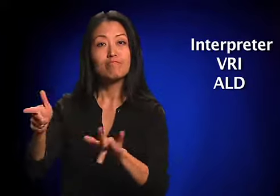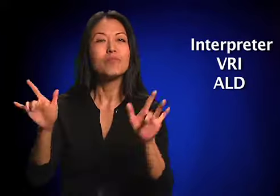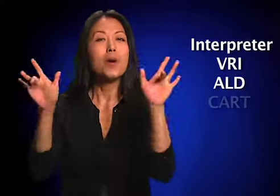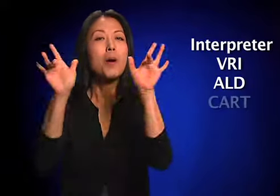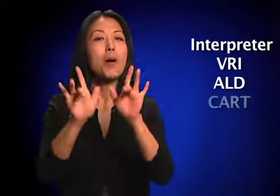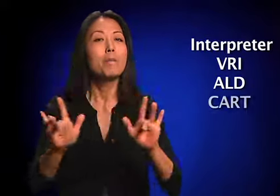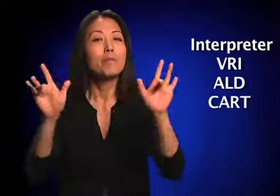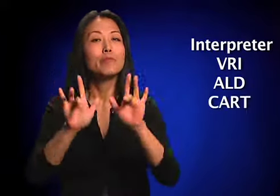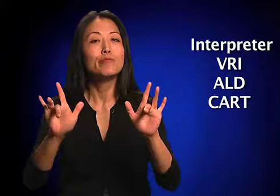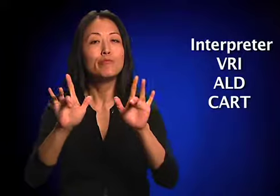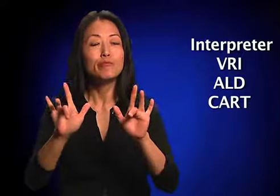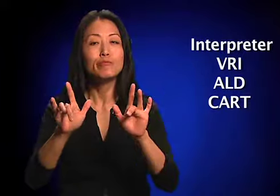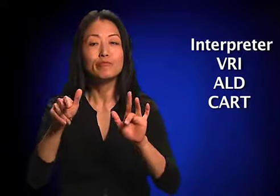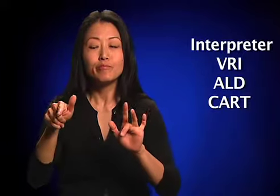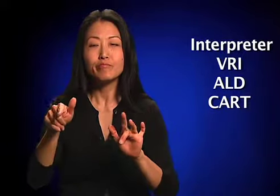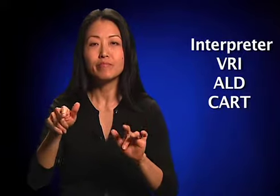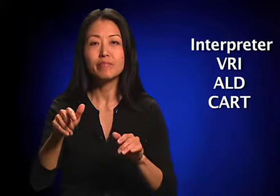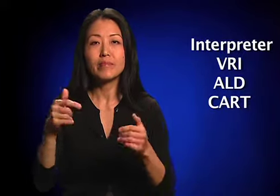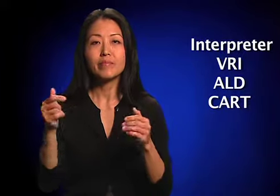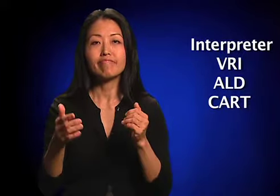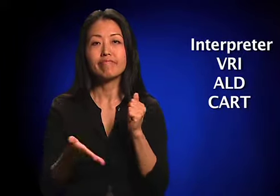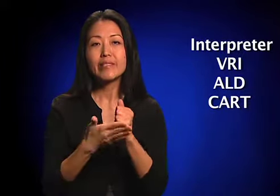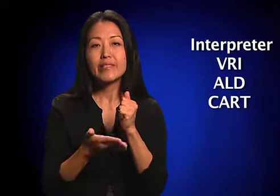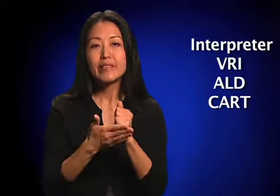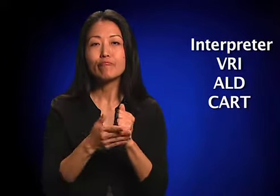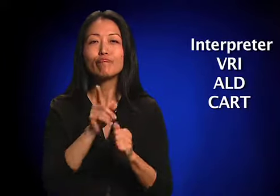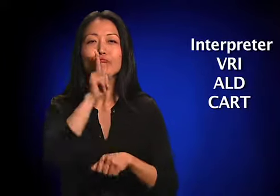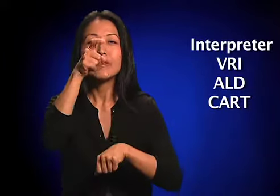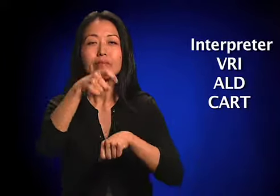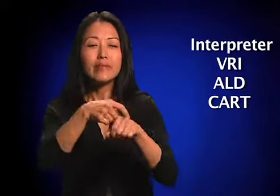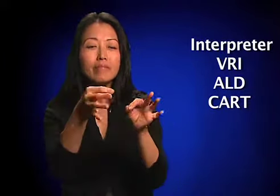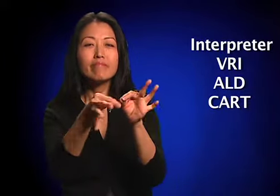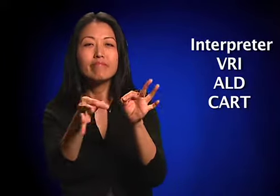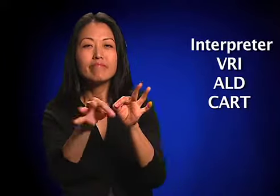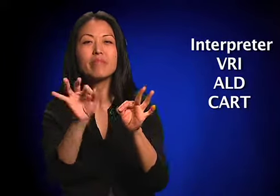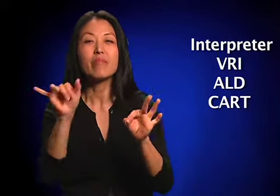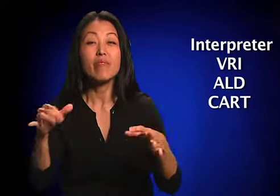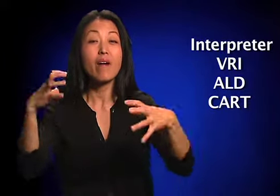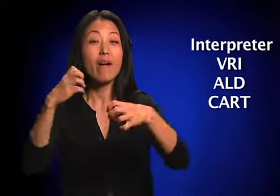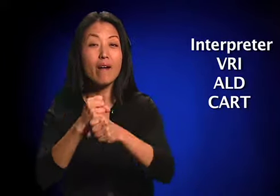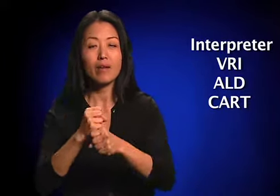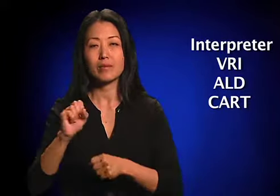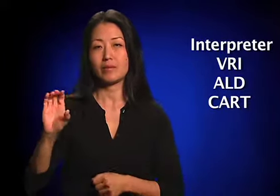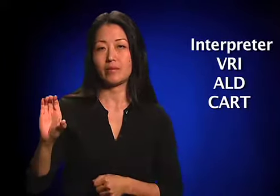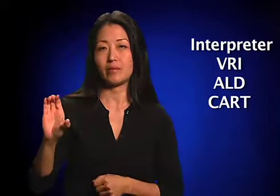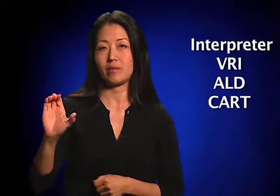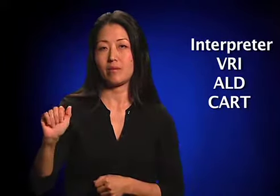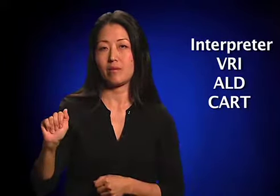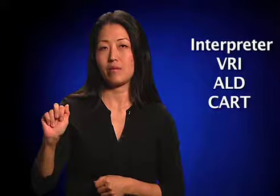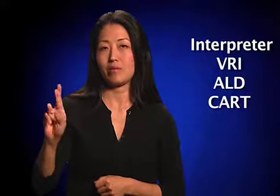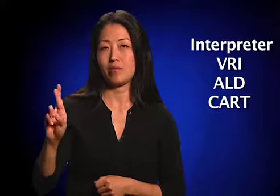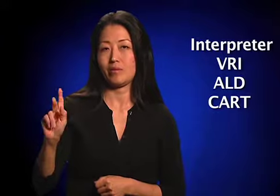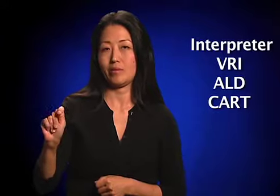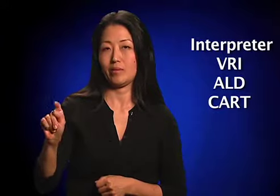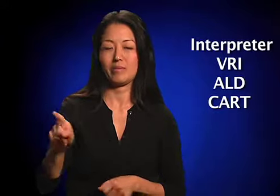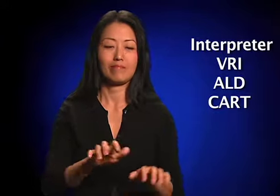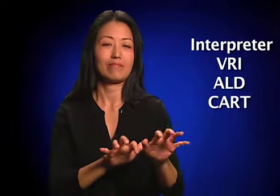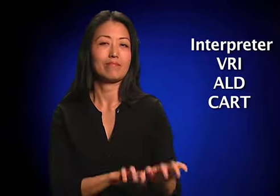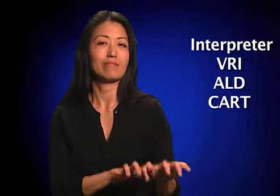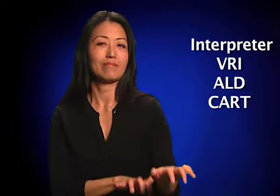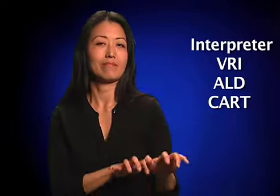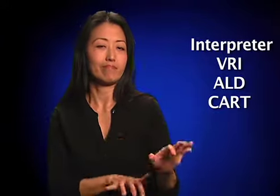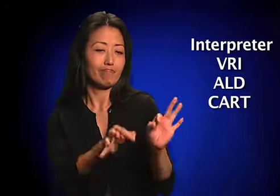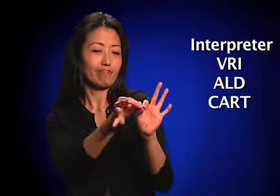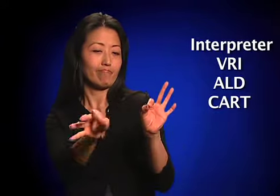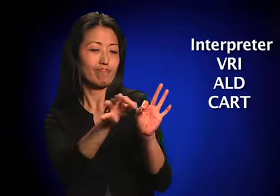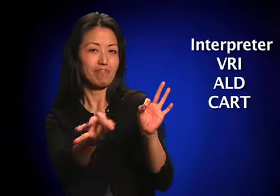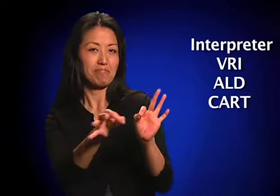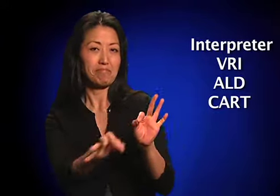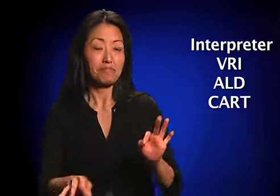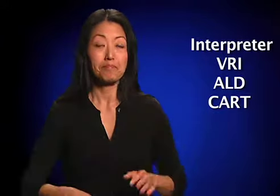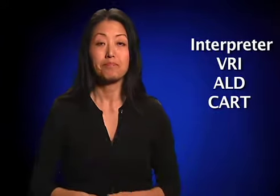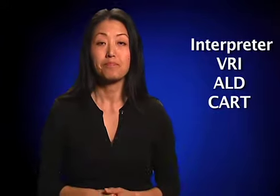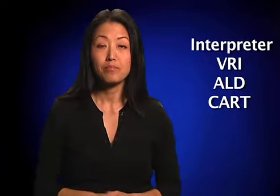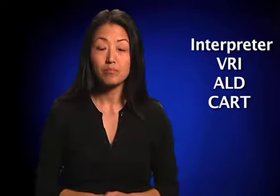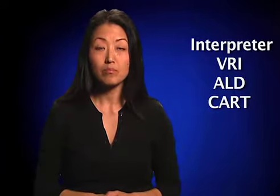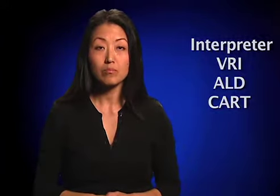or arrange for computer-assisted real-time transcription or CART captioning.